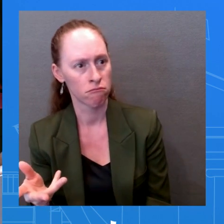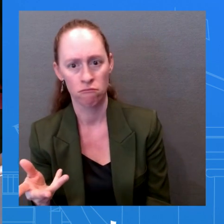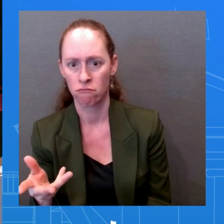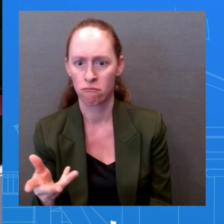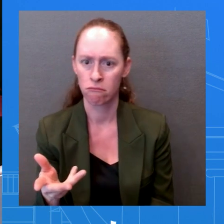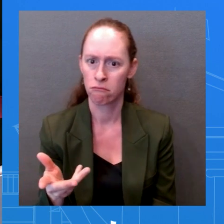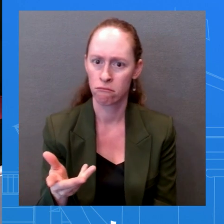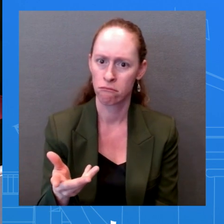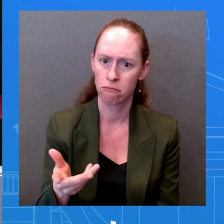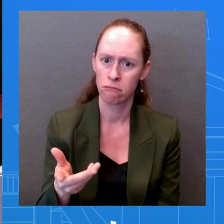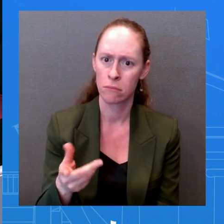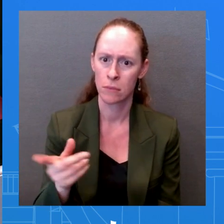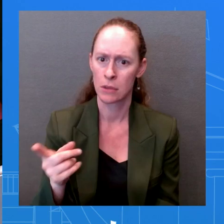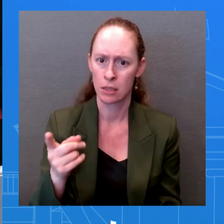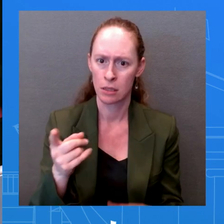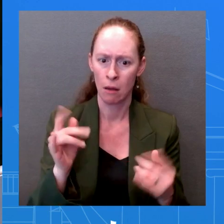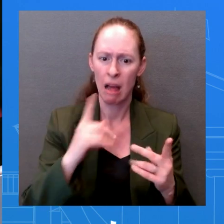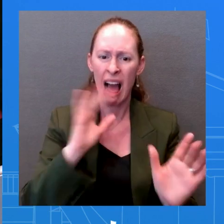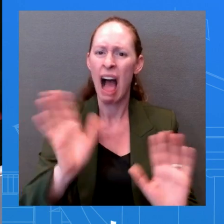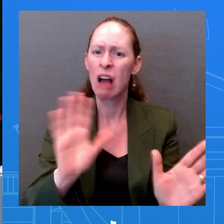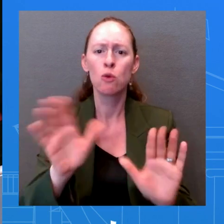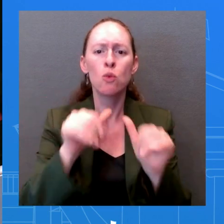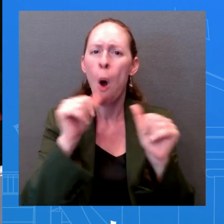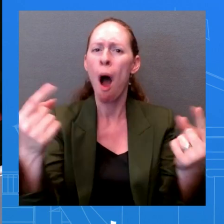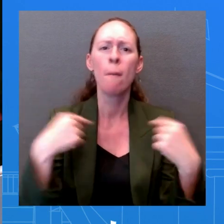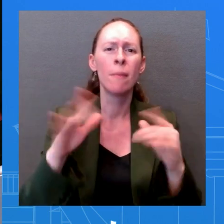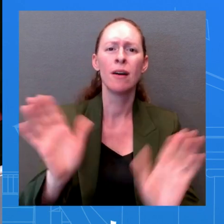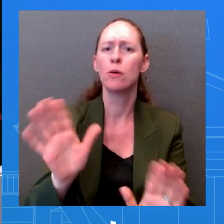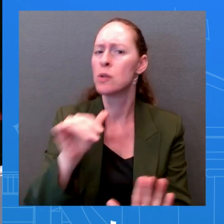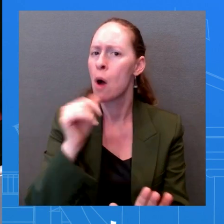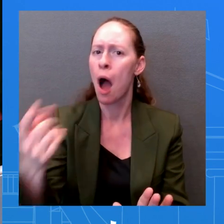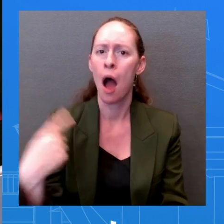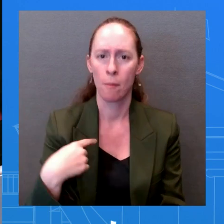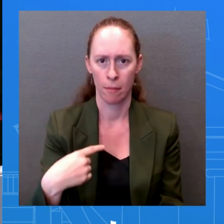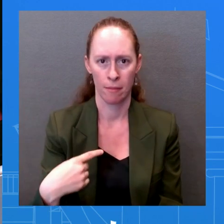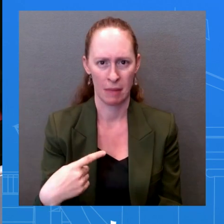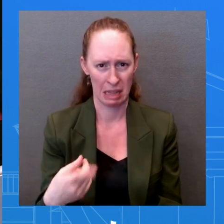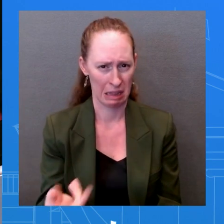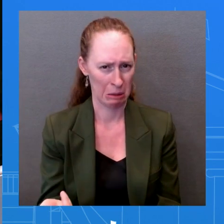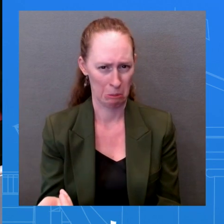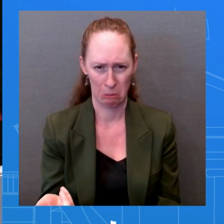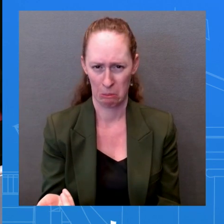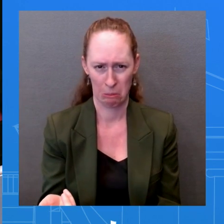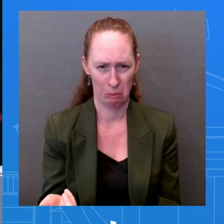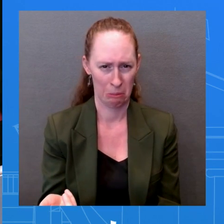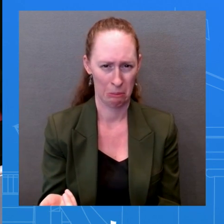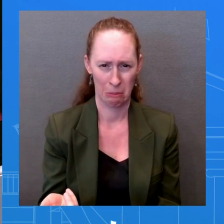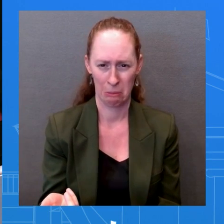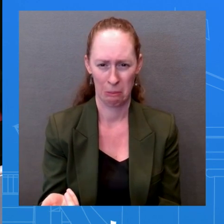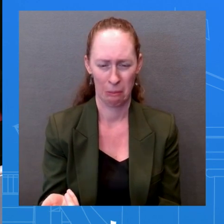We've heard you guys talking about trying to make it a more orderly process, but you're not telling people not to come. Ms. Jean-Pierre: So the Department